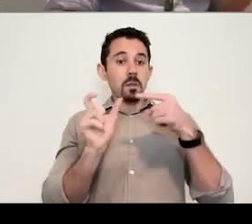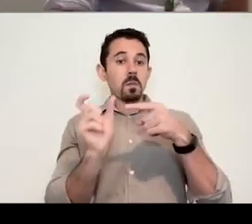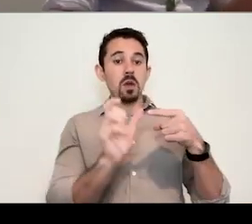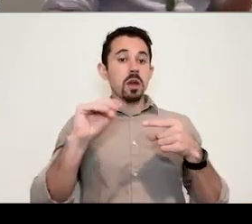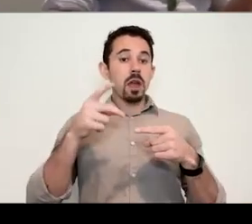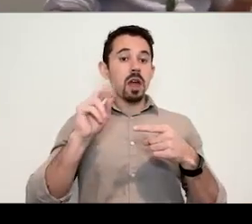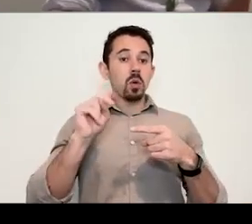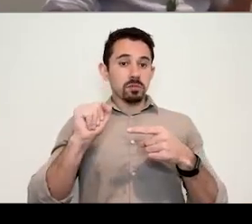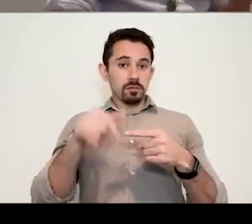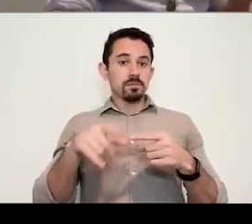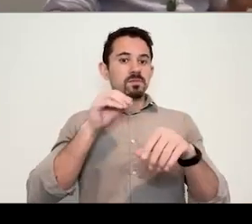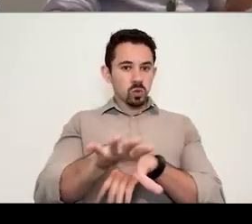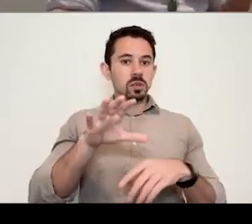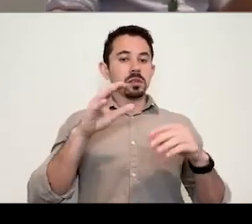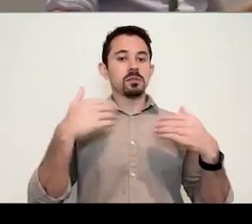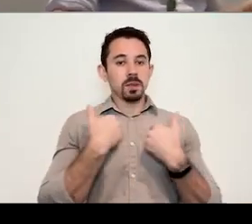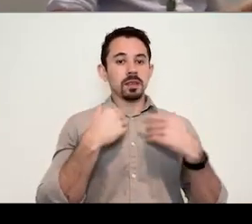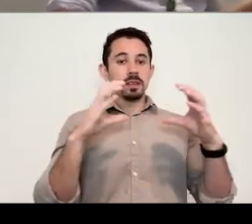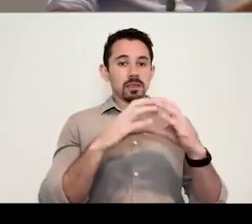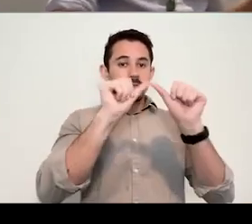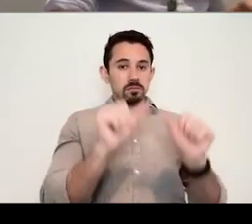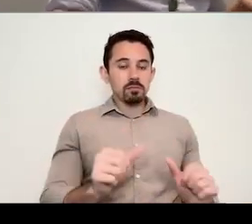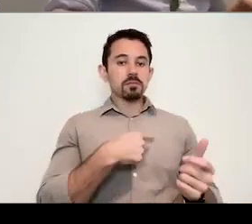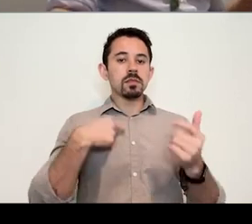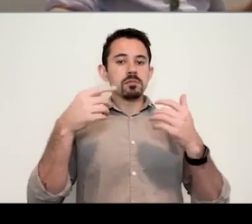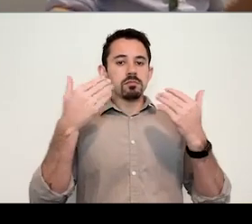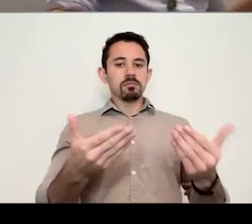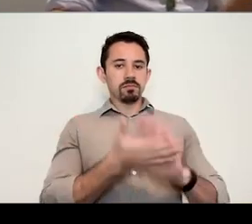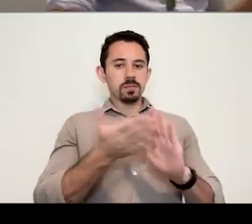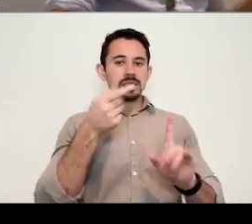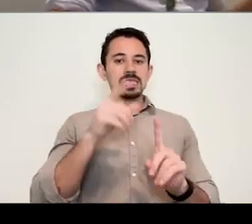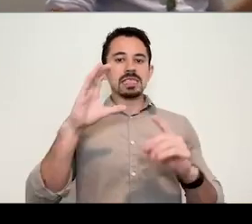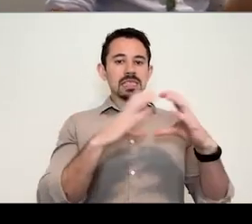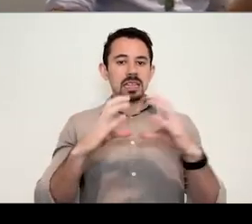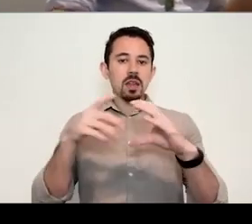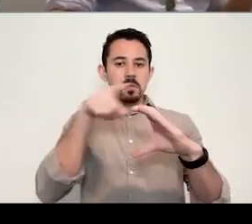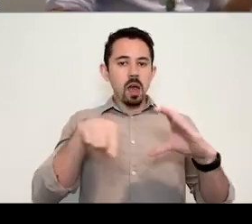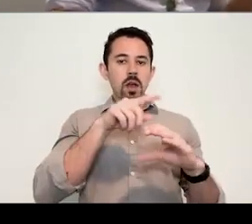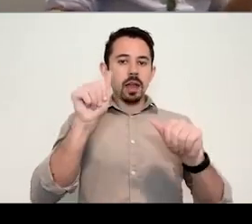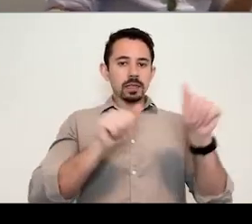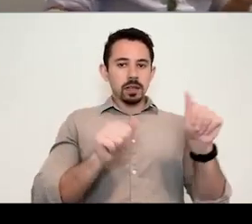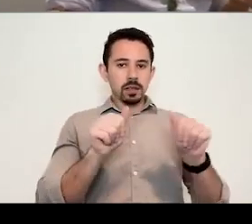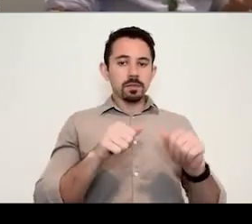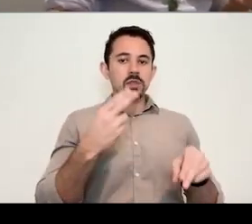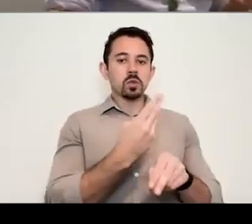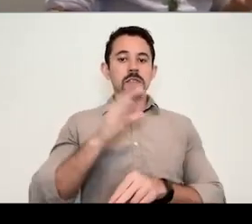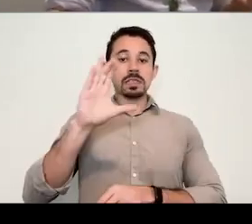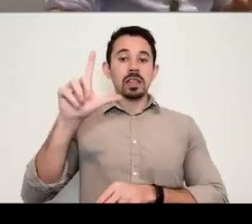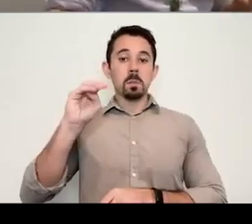a cell rounding assay using cellomics to obtain a Cell Rounding Index (CRI) where a lower CRI